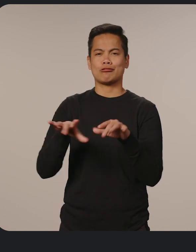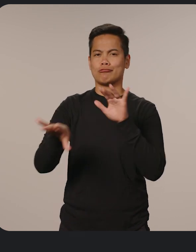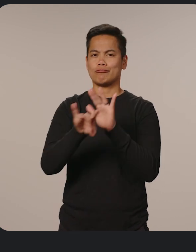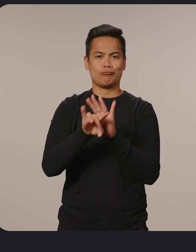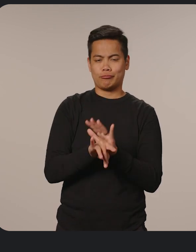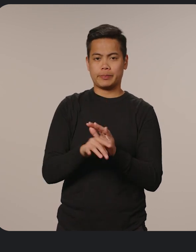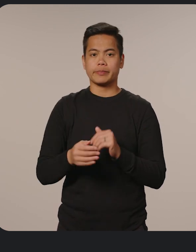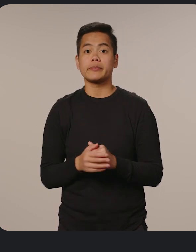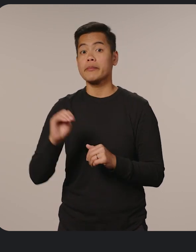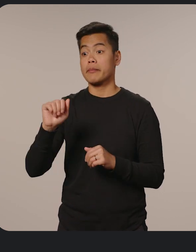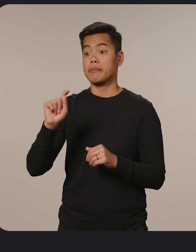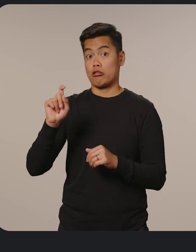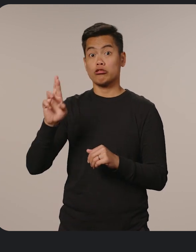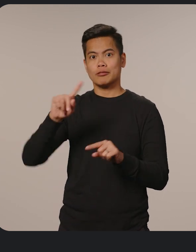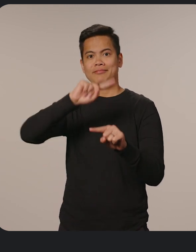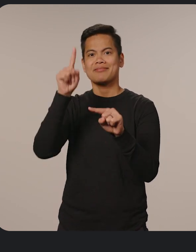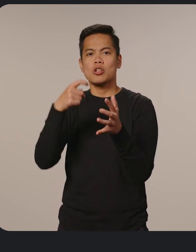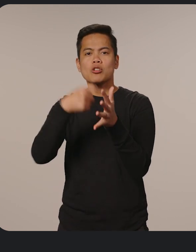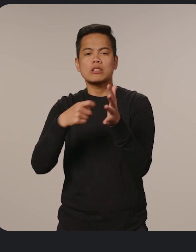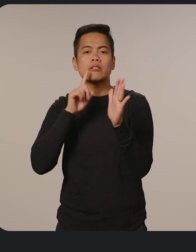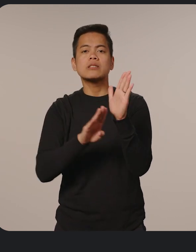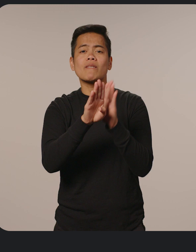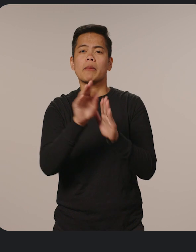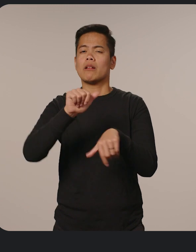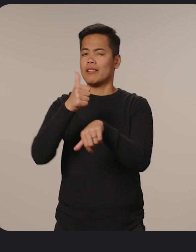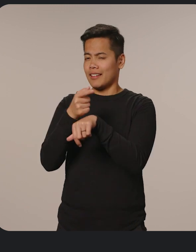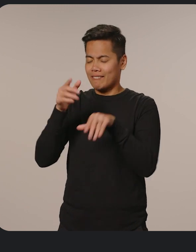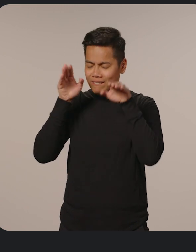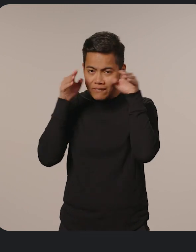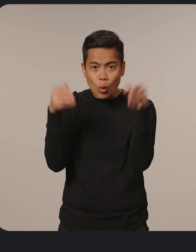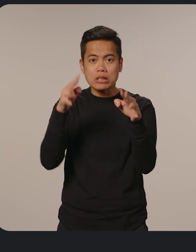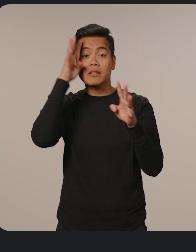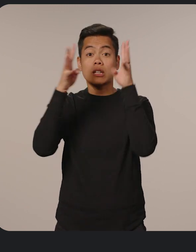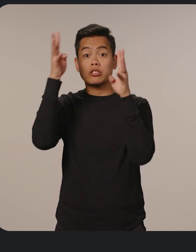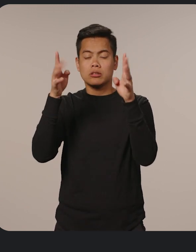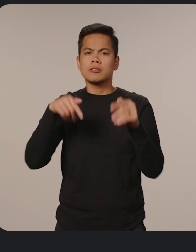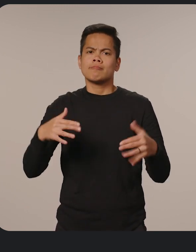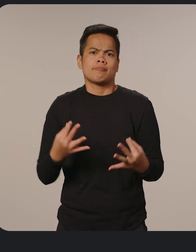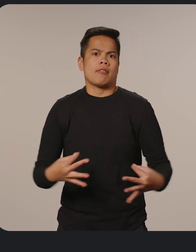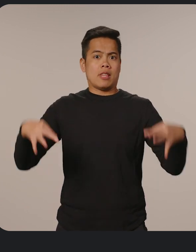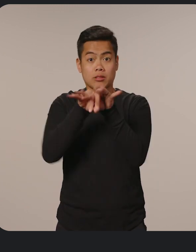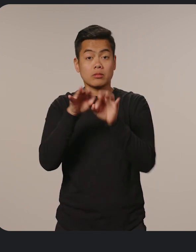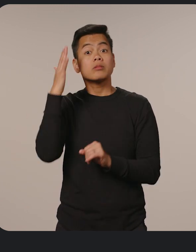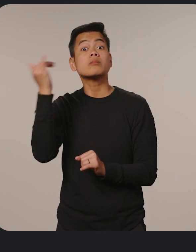Matter also reduces costs for developers, enabling you to focus on innovation. This is critical because realizing